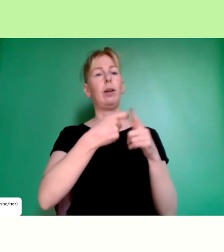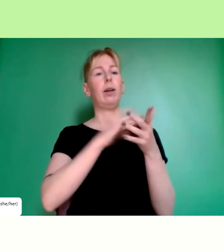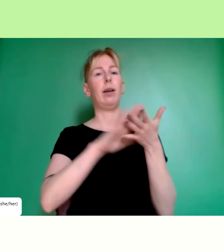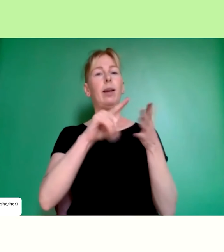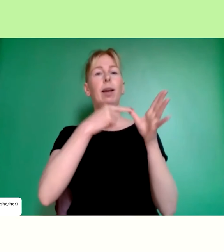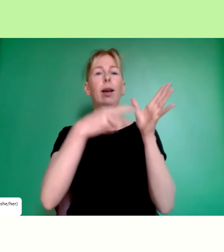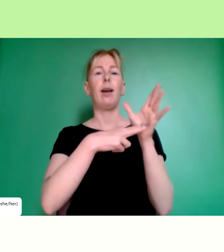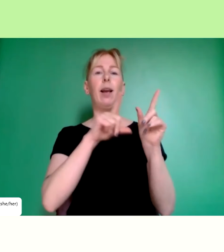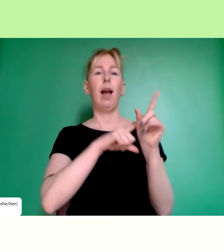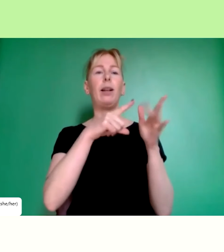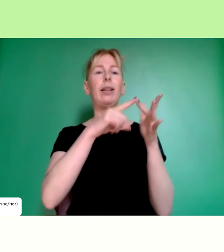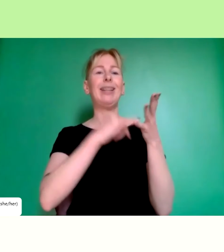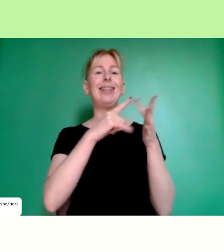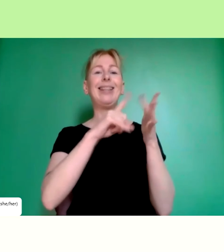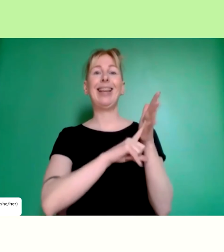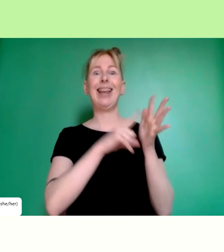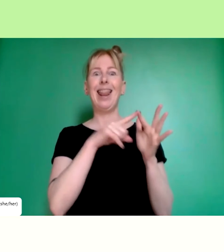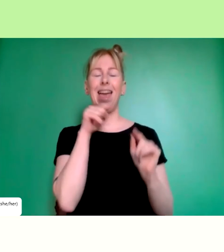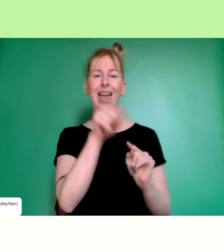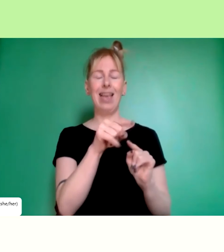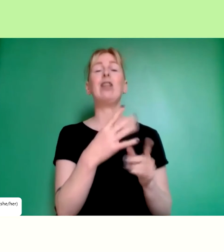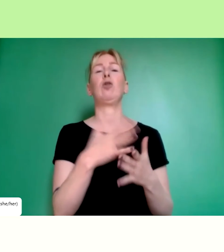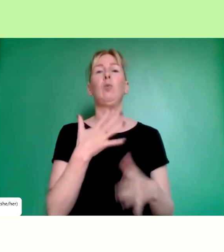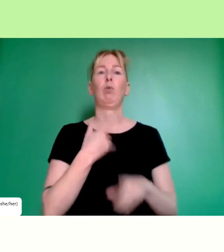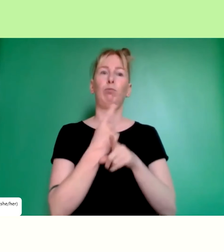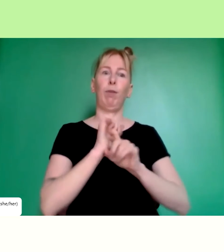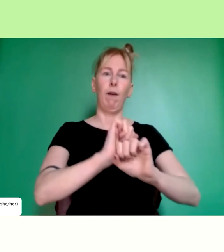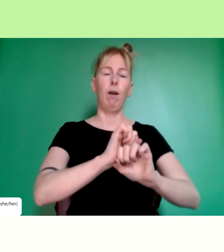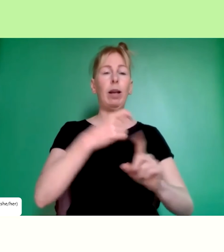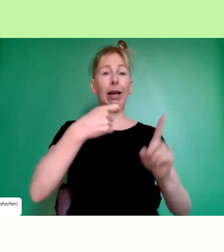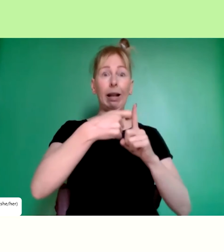I'm just going to give you a quick biog. So Khanyisile Mbongwa is a Cape Town